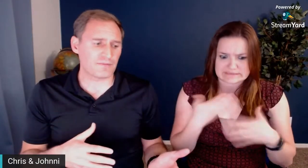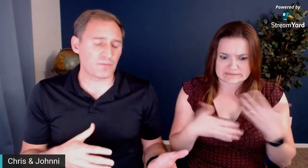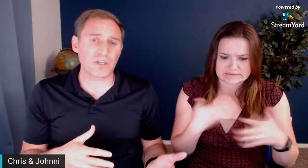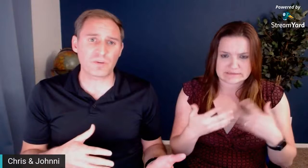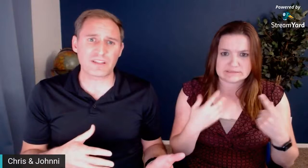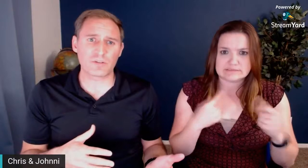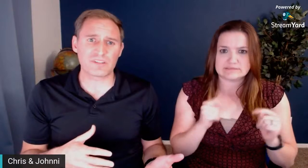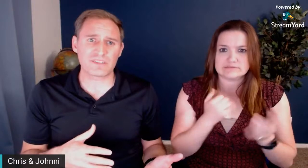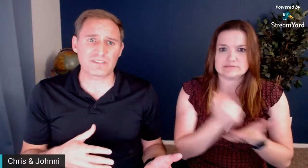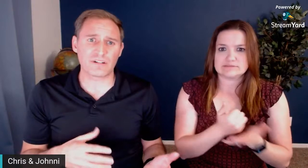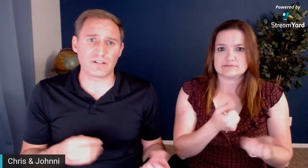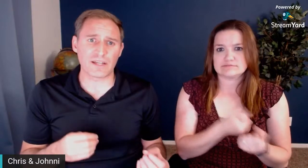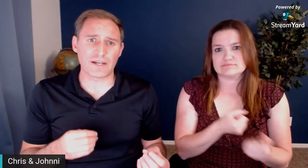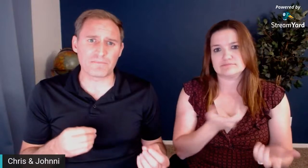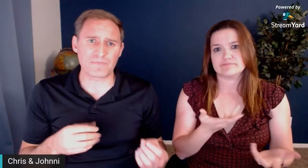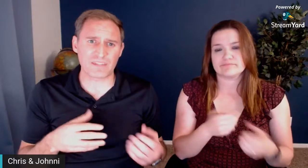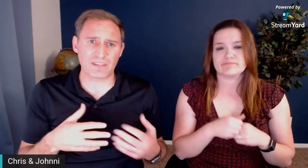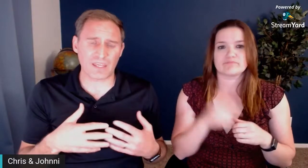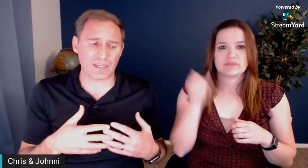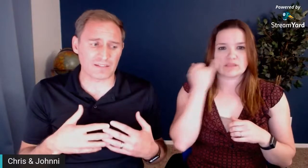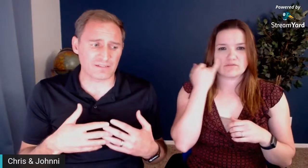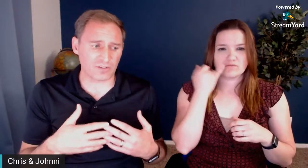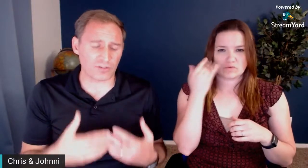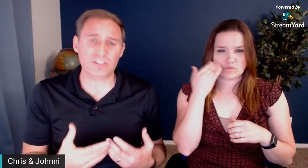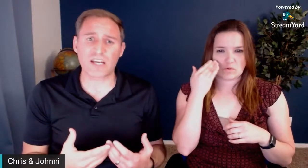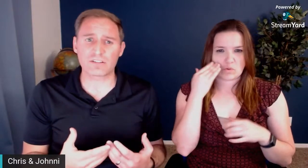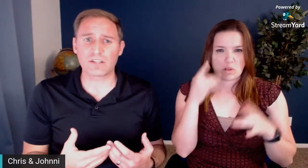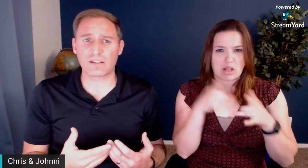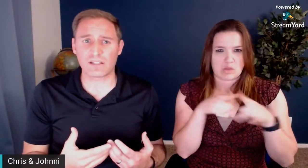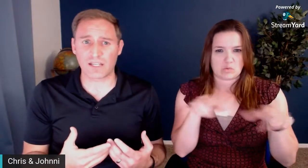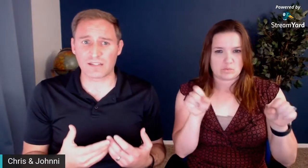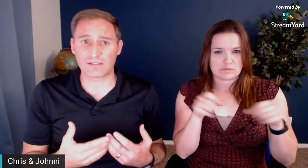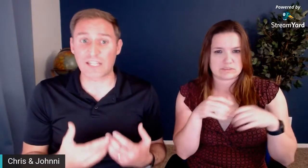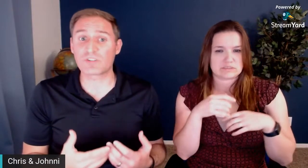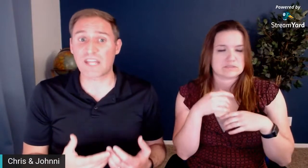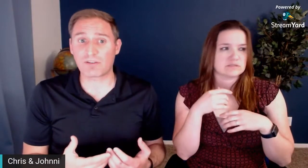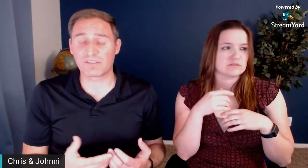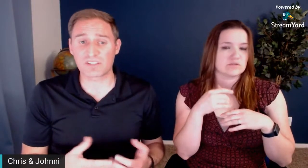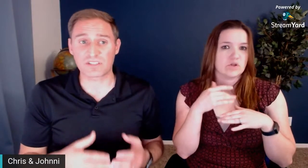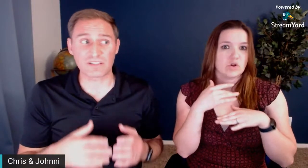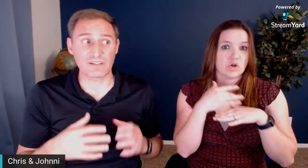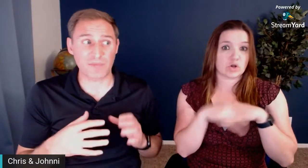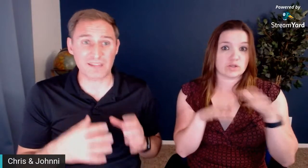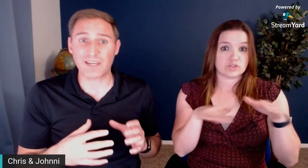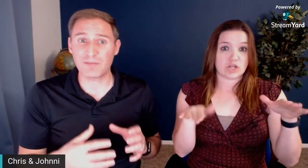familiar with linguistics at all and early childhood language acquisition by the time